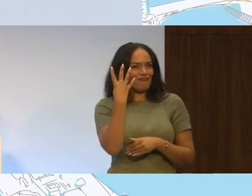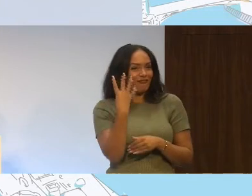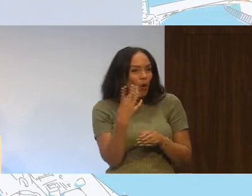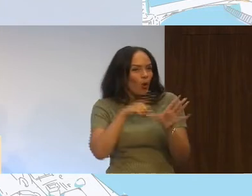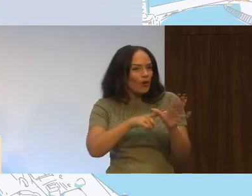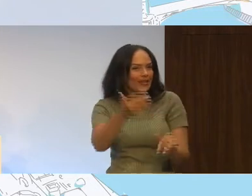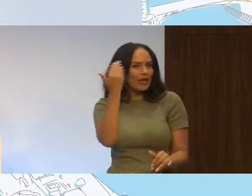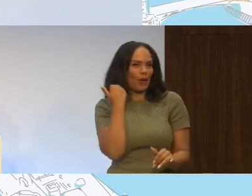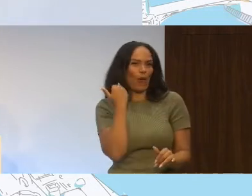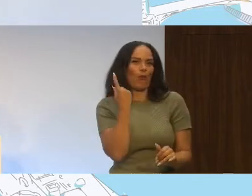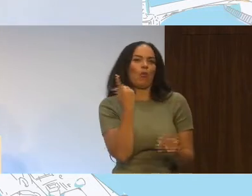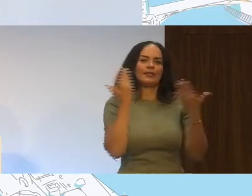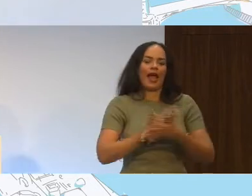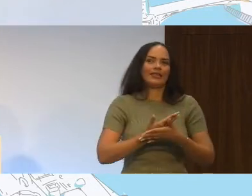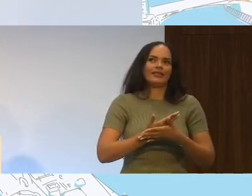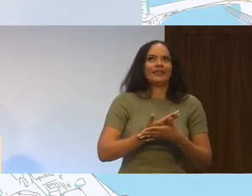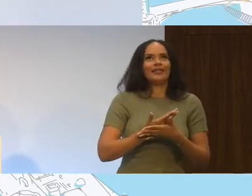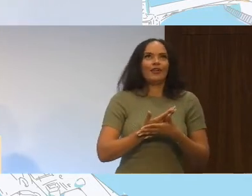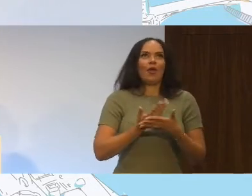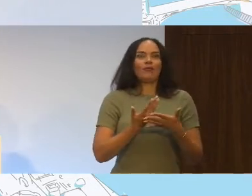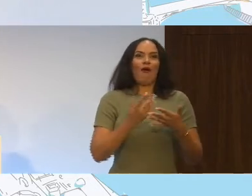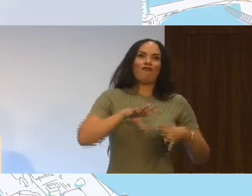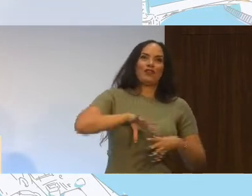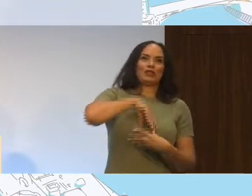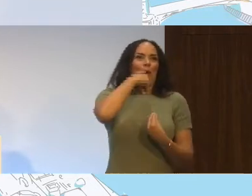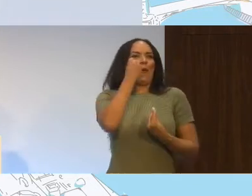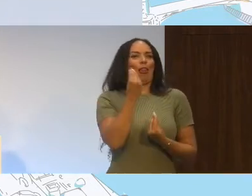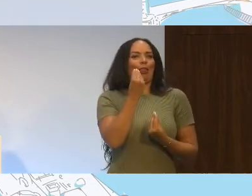Nights of the Soul, you might say, encapsulates my own struggle.